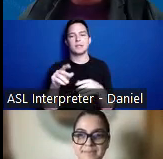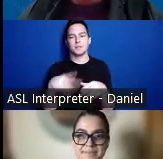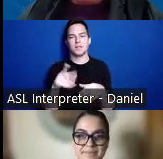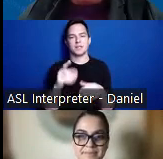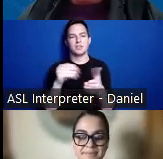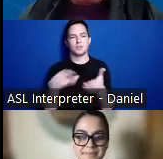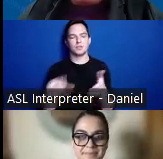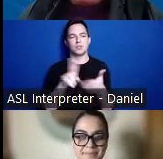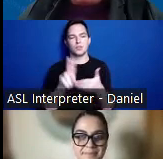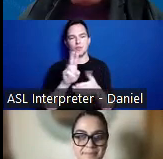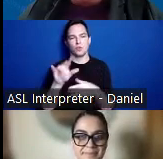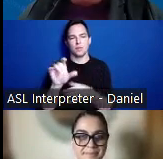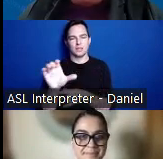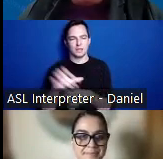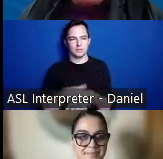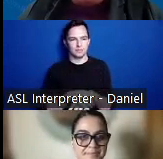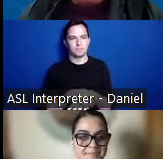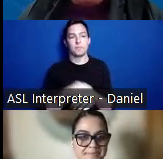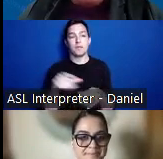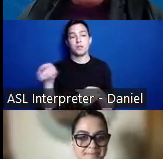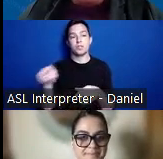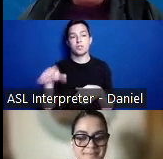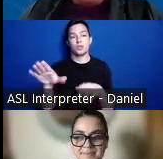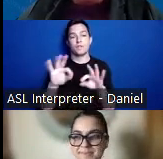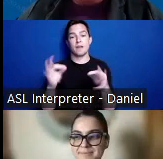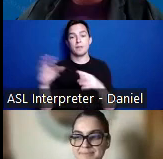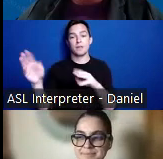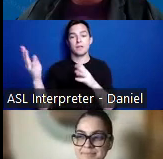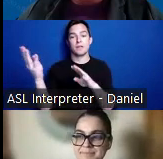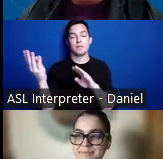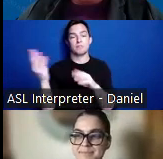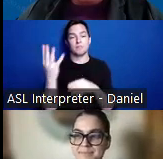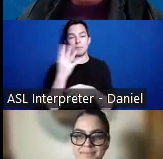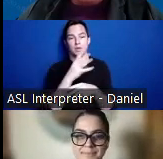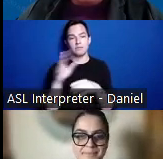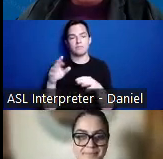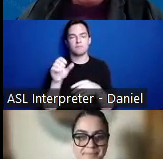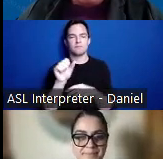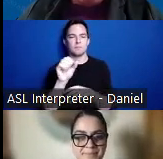of Wisconsin. Miso and her family immigrated to the United States from Seoul, South Korea, in part